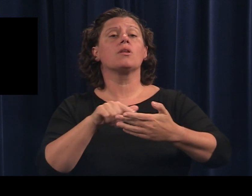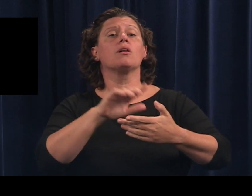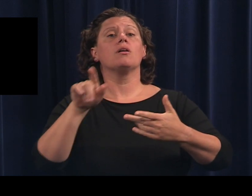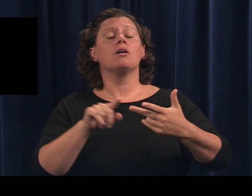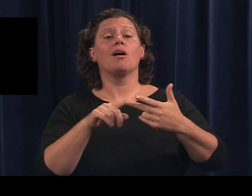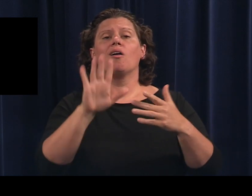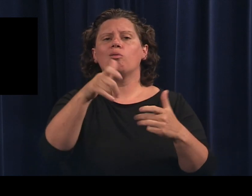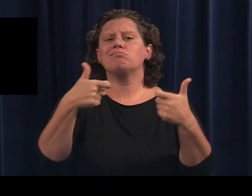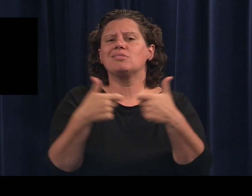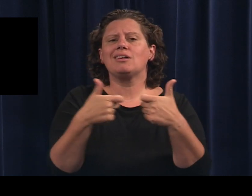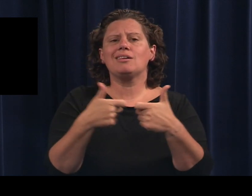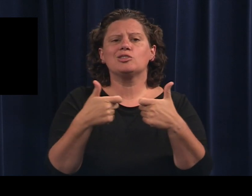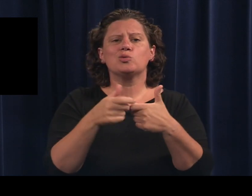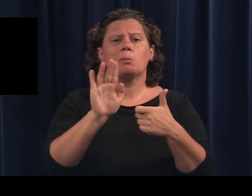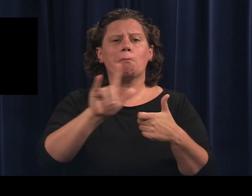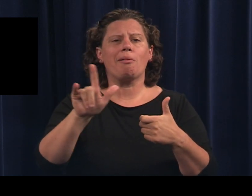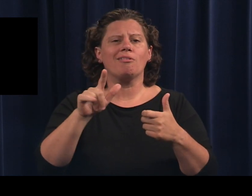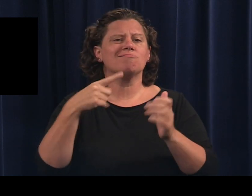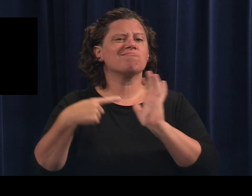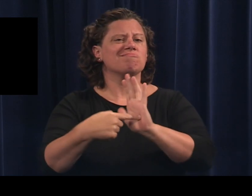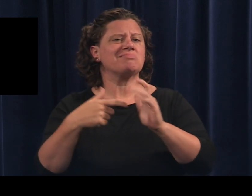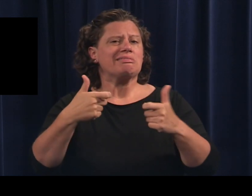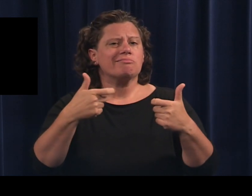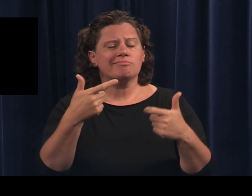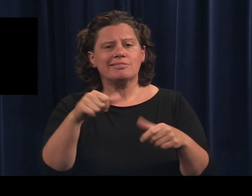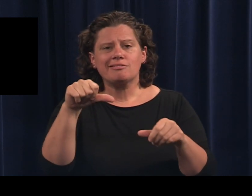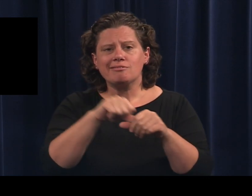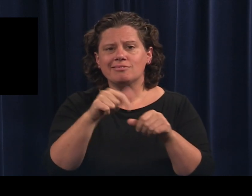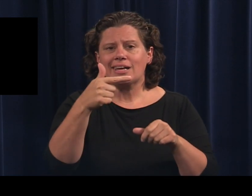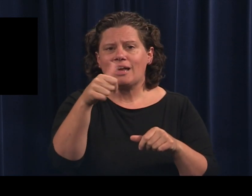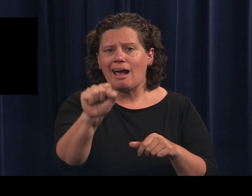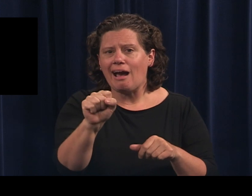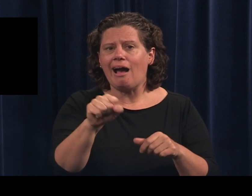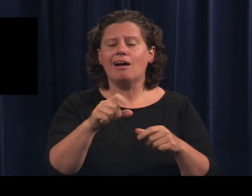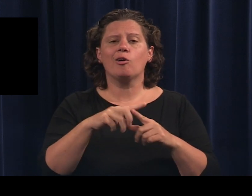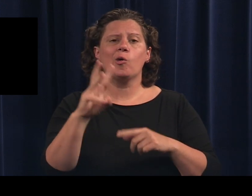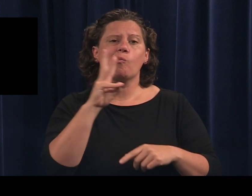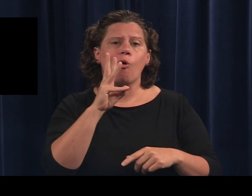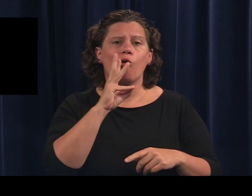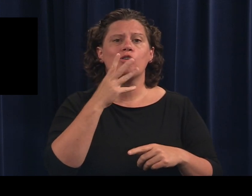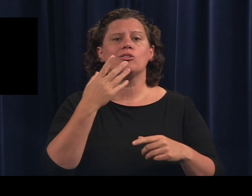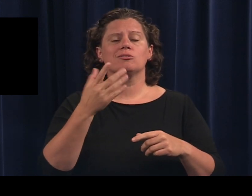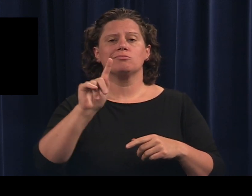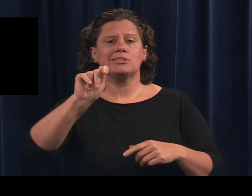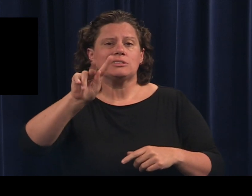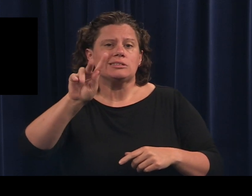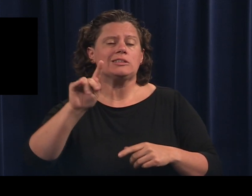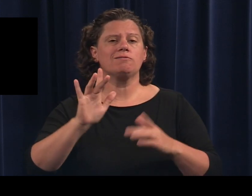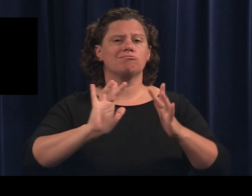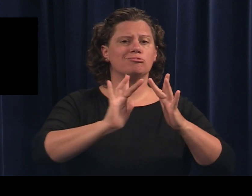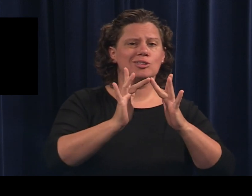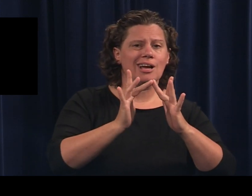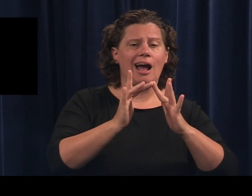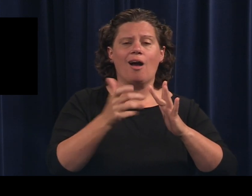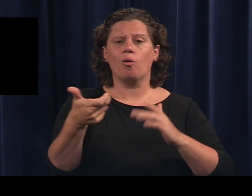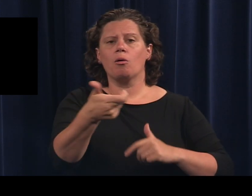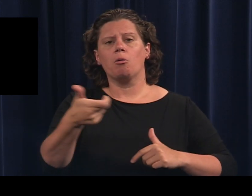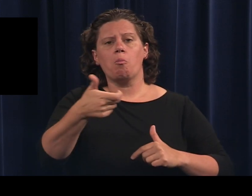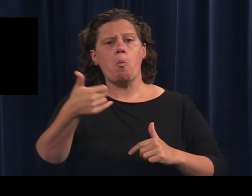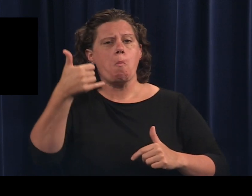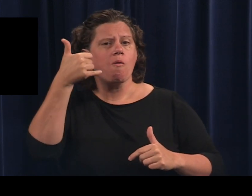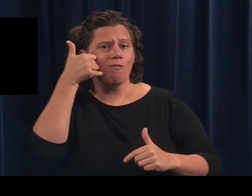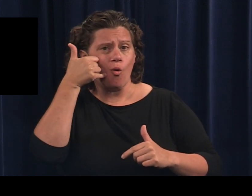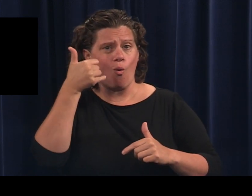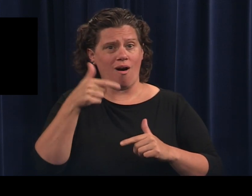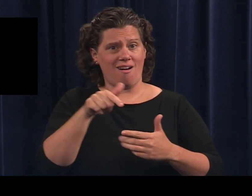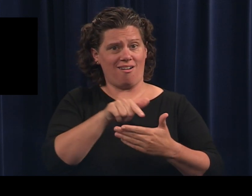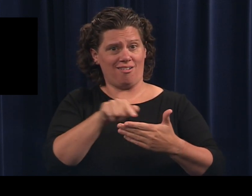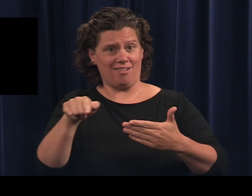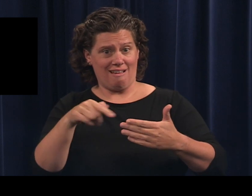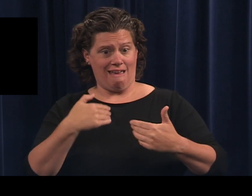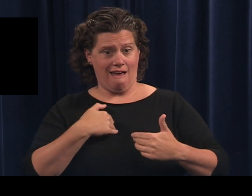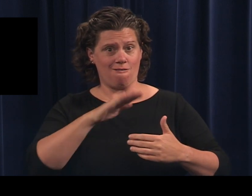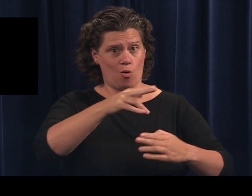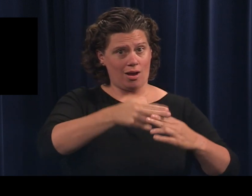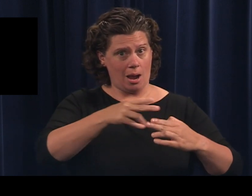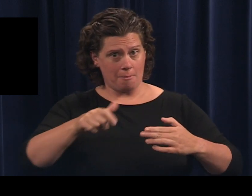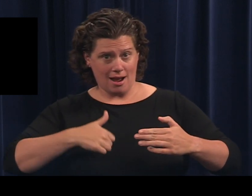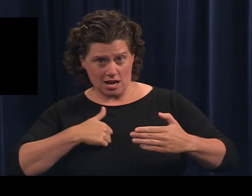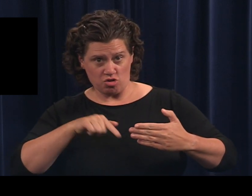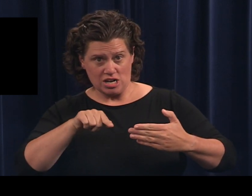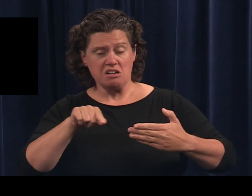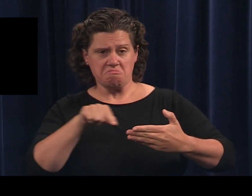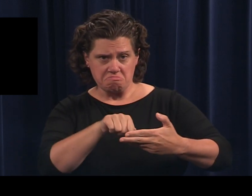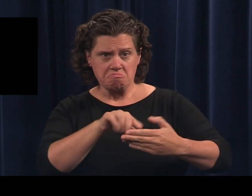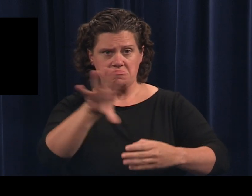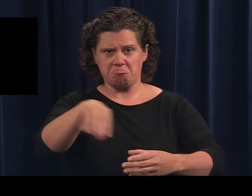A utility bill such as gas water cable or telephone.